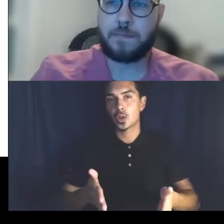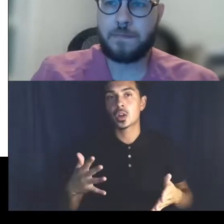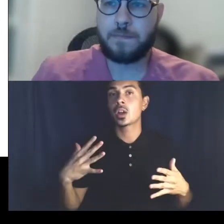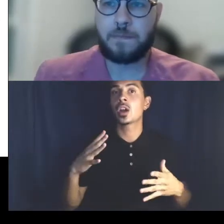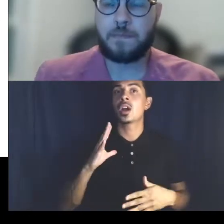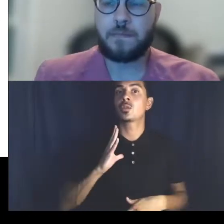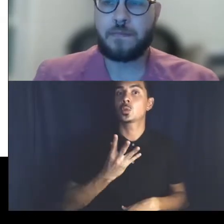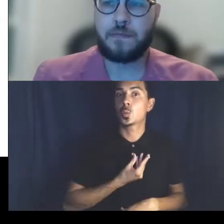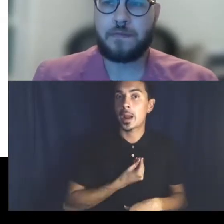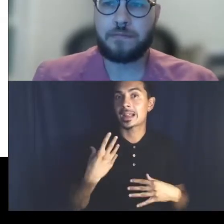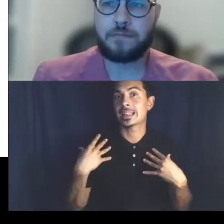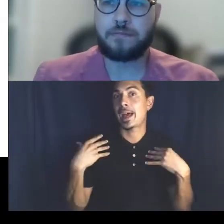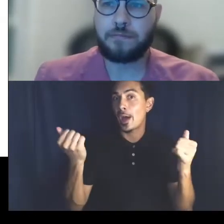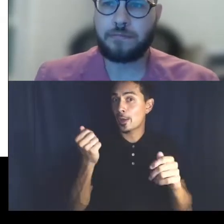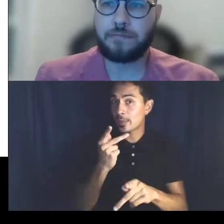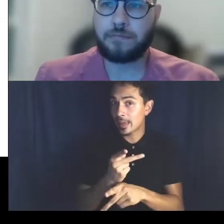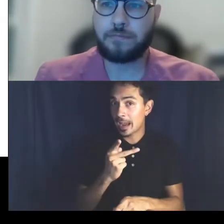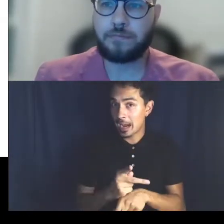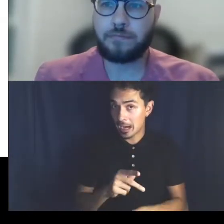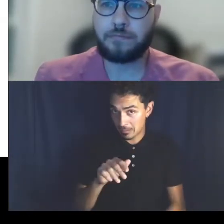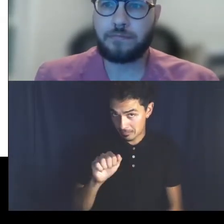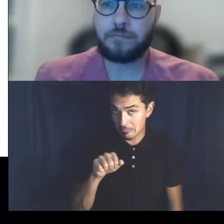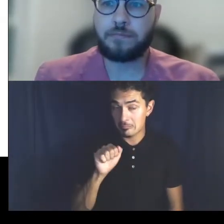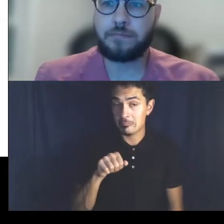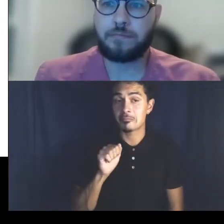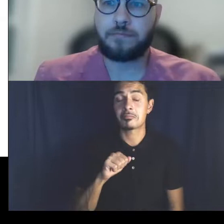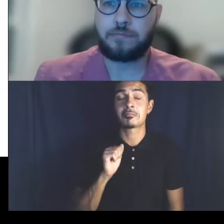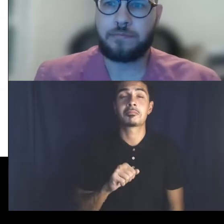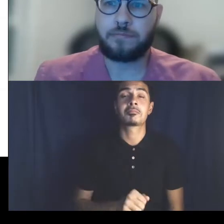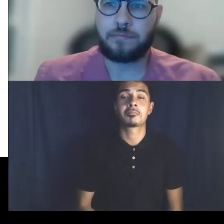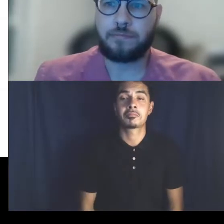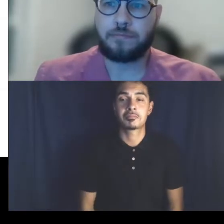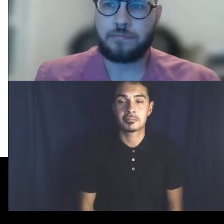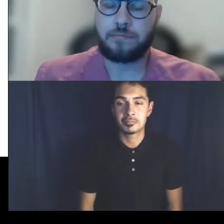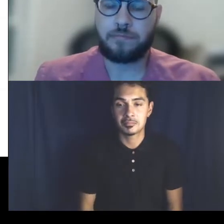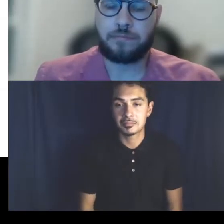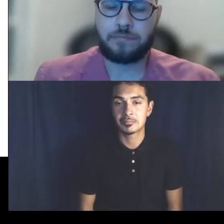as it relates to hormone therapy in the country.